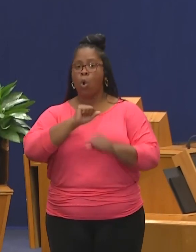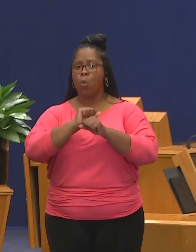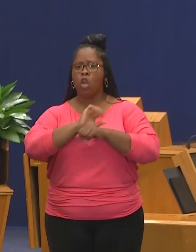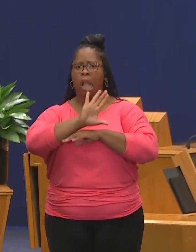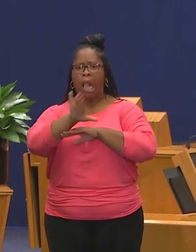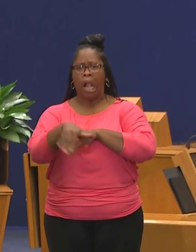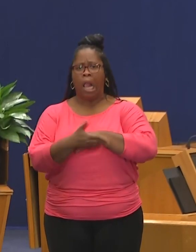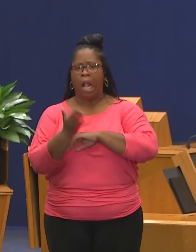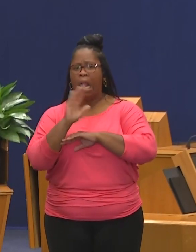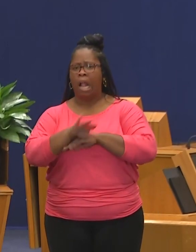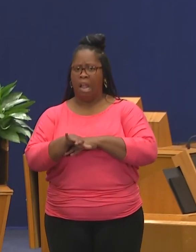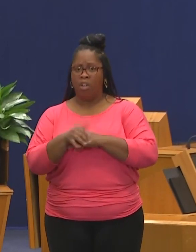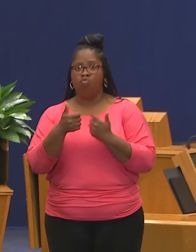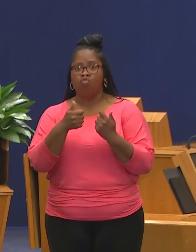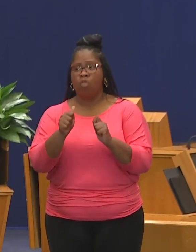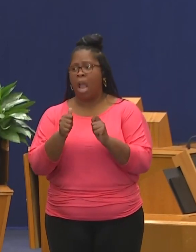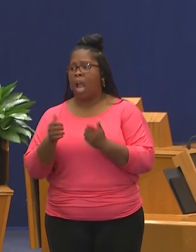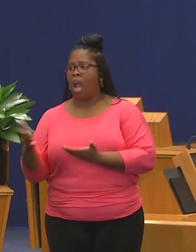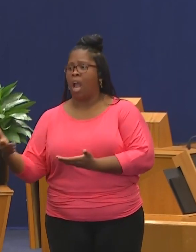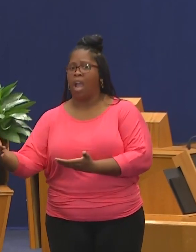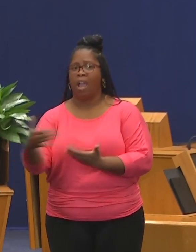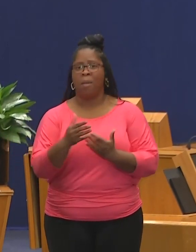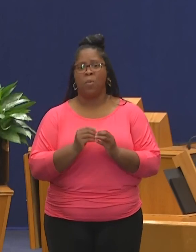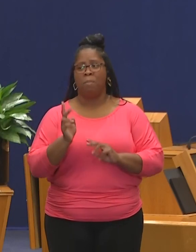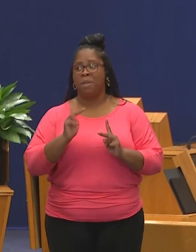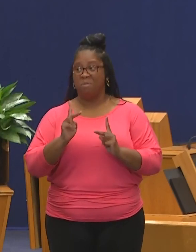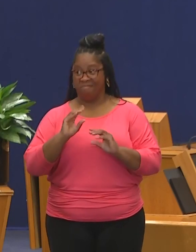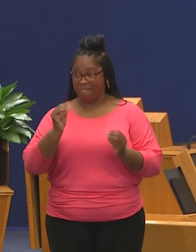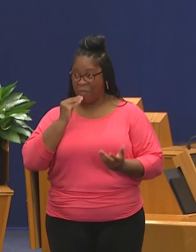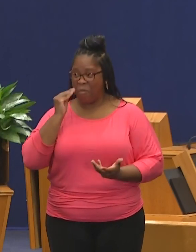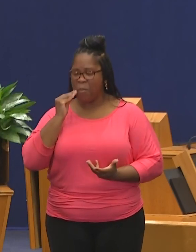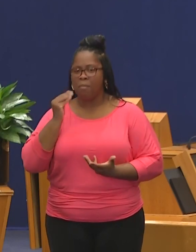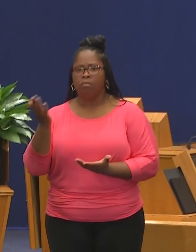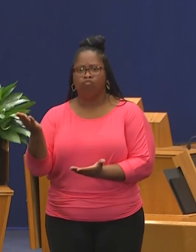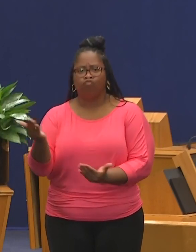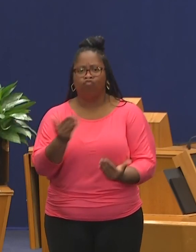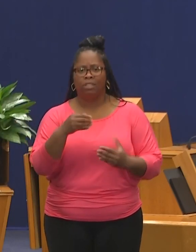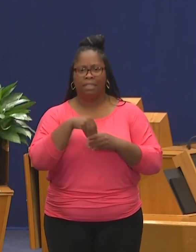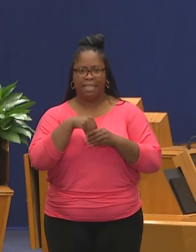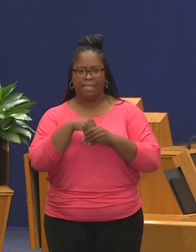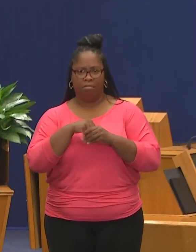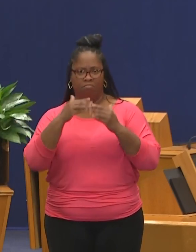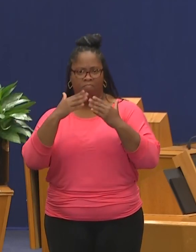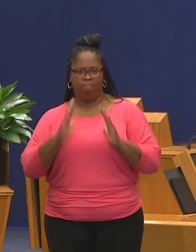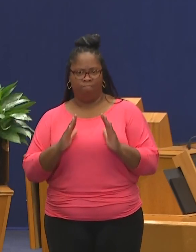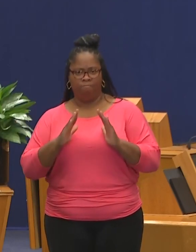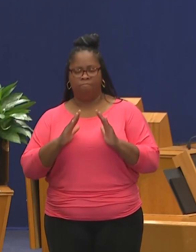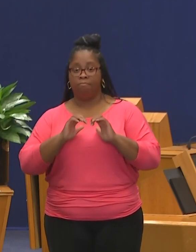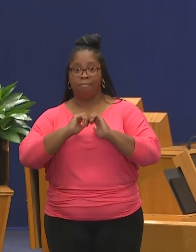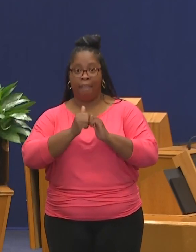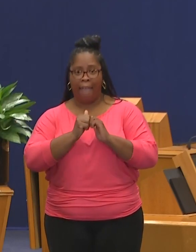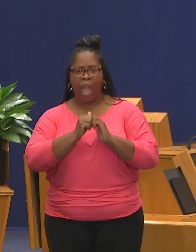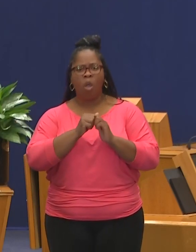WORKING AROUND THE CLOCK TO URGENTLY BRING AS MANY PEOPLE EXPERIENCING HOMELESSNESS AS POSSIBLE INDOORS.